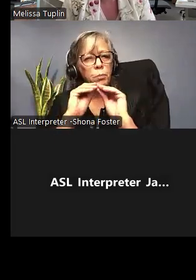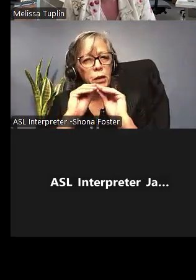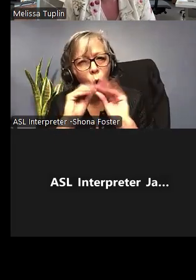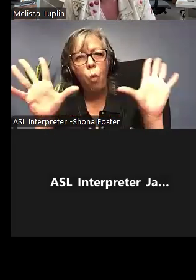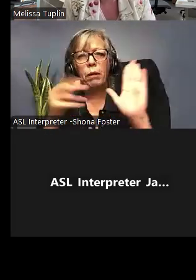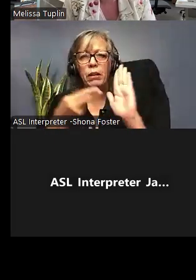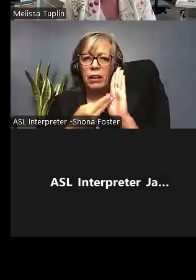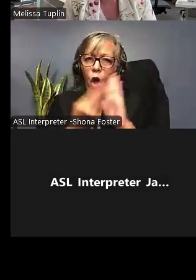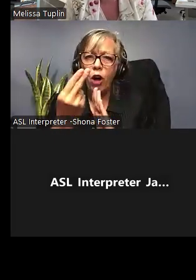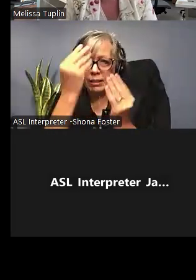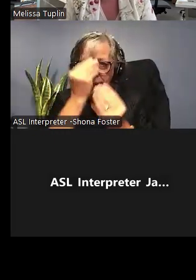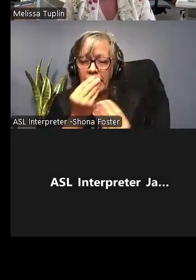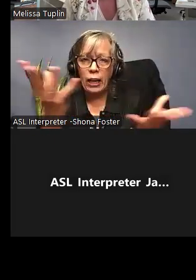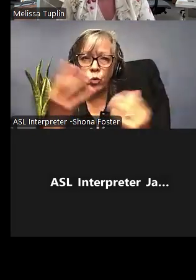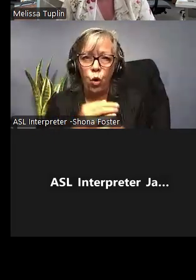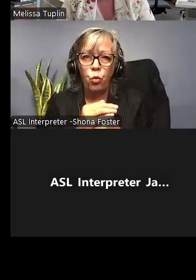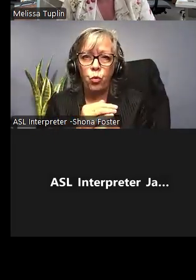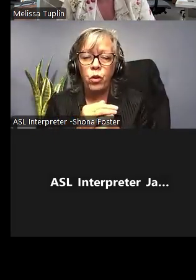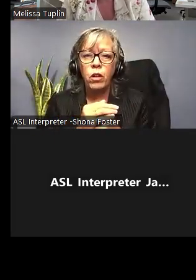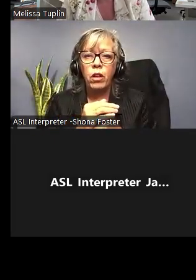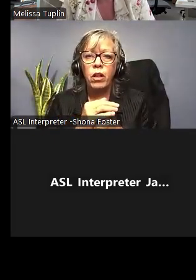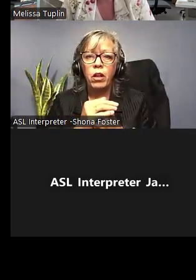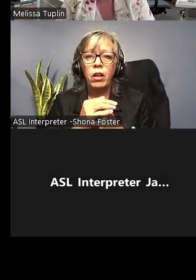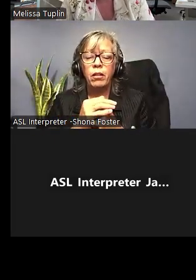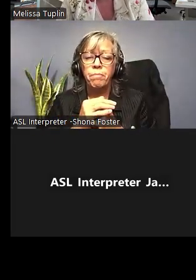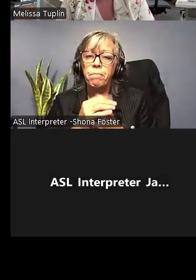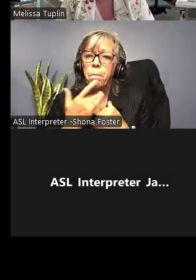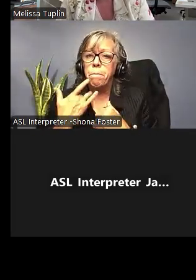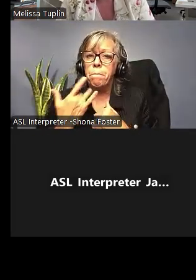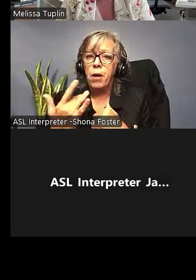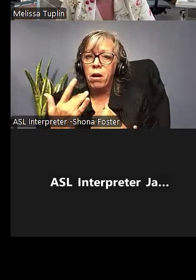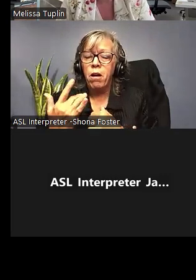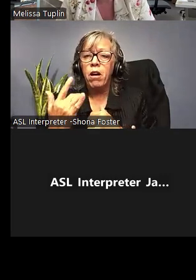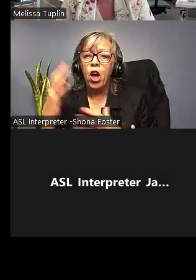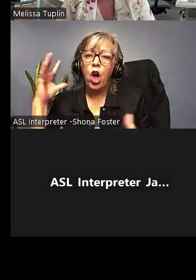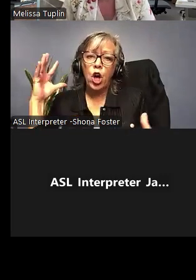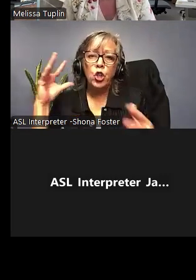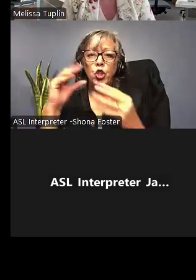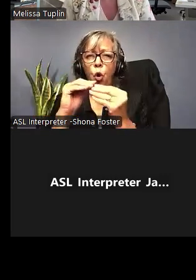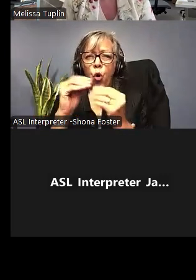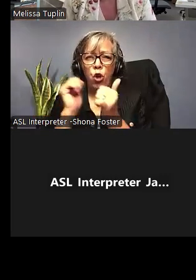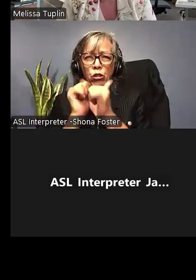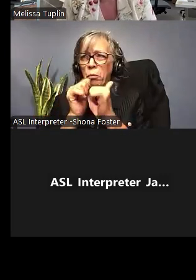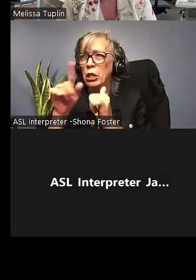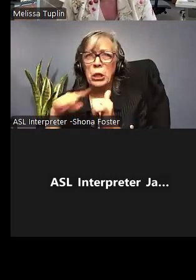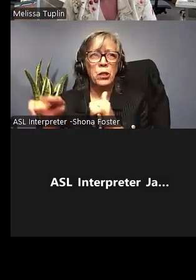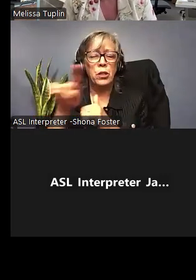some expectations to say it's highly likely that based on total competition, higher scores will